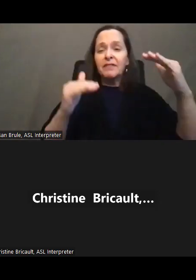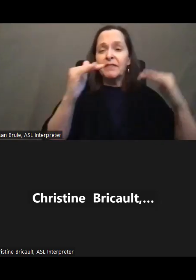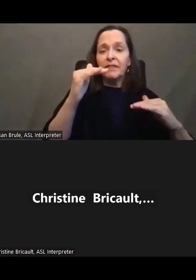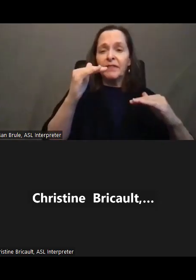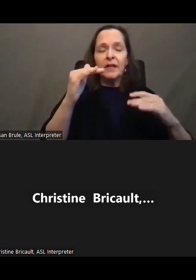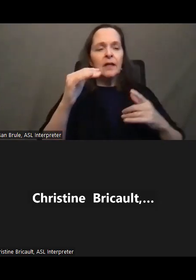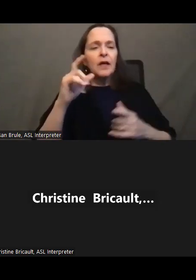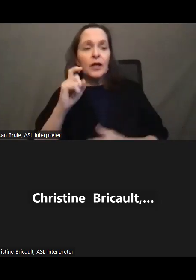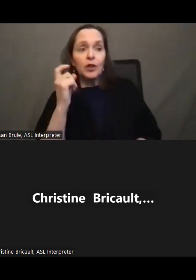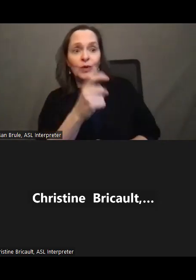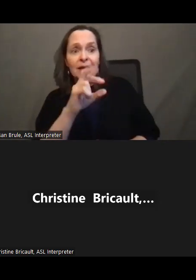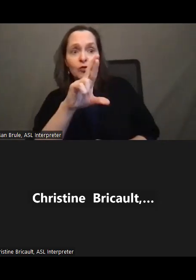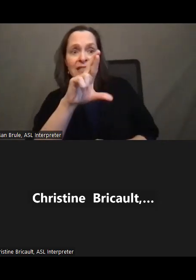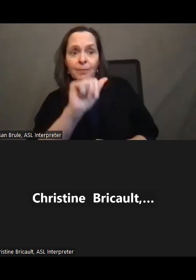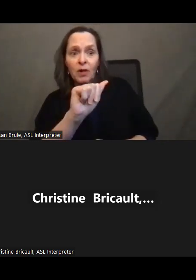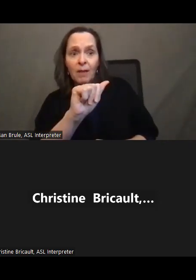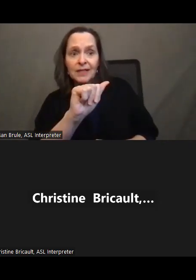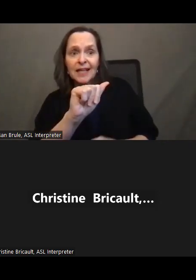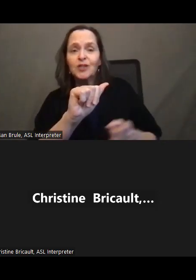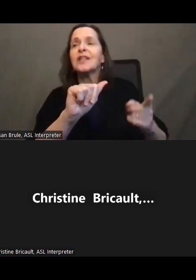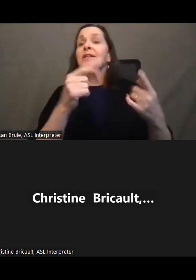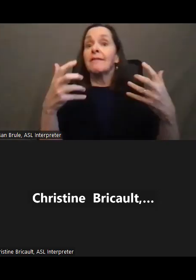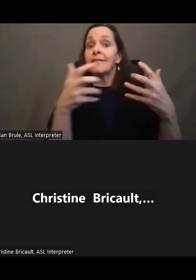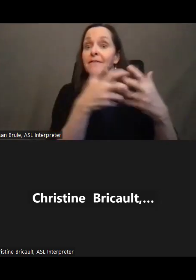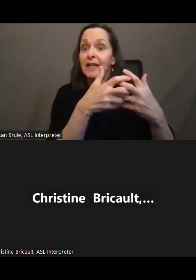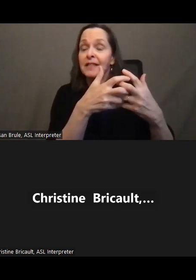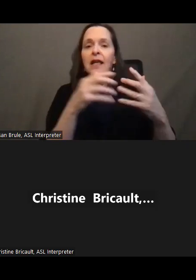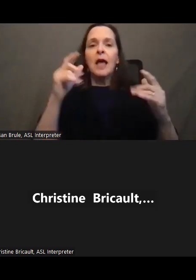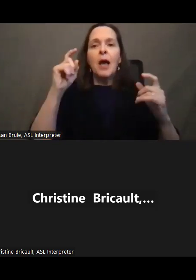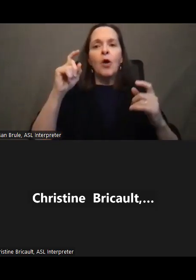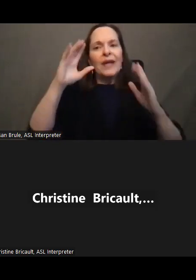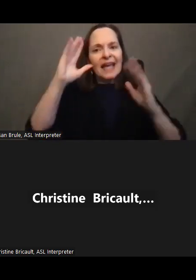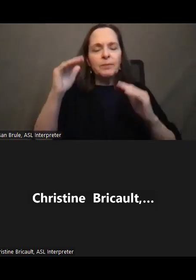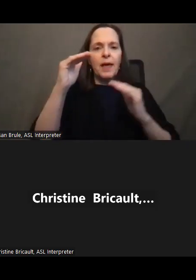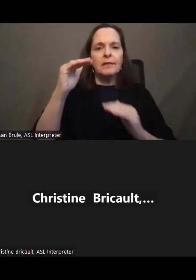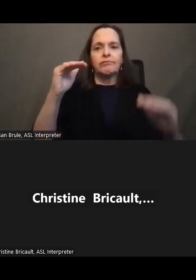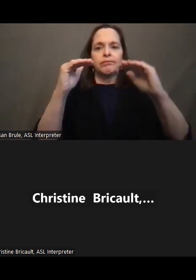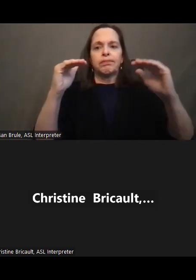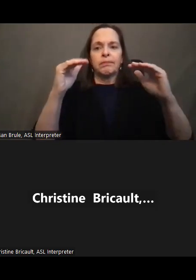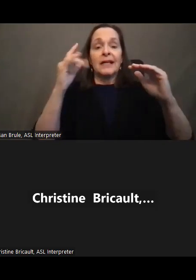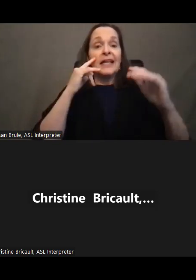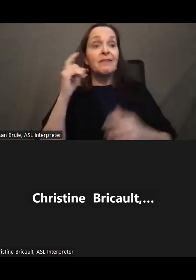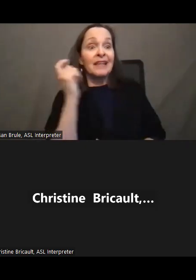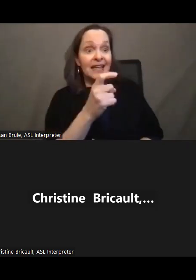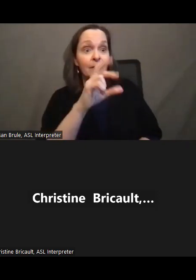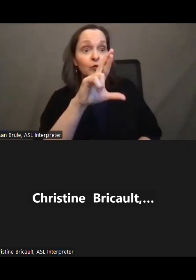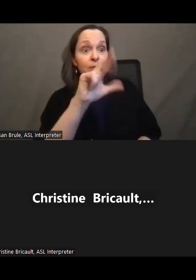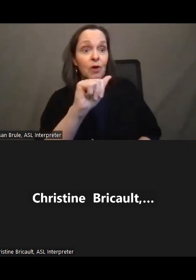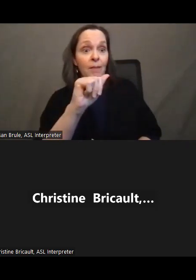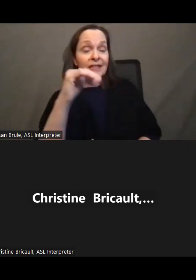So when Mason brings up his anxiety and depression, he's bringing up diagnoses.